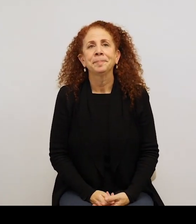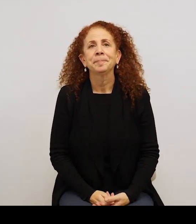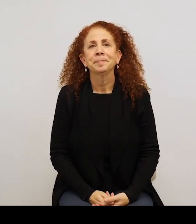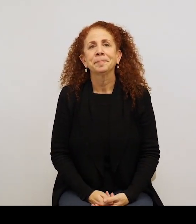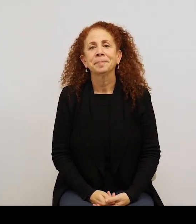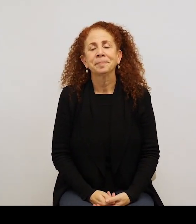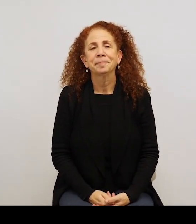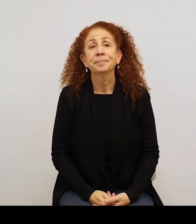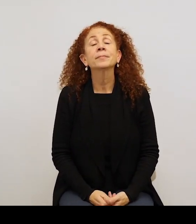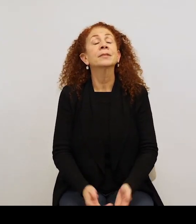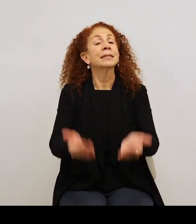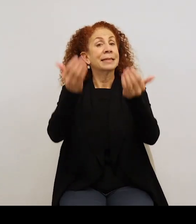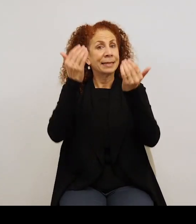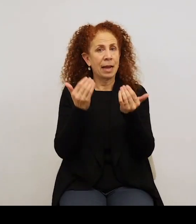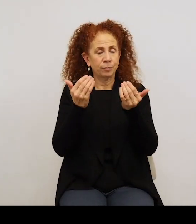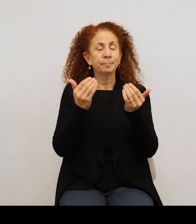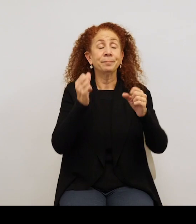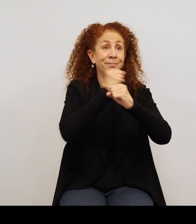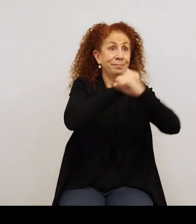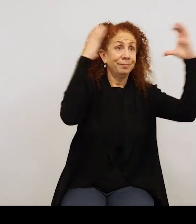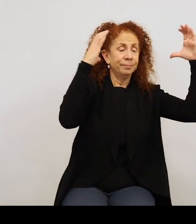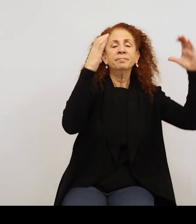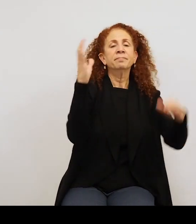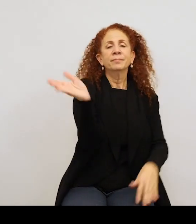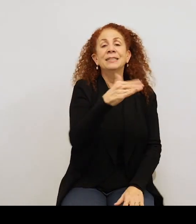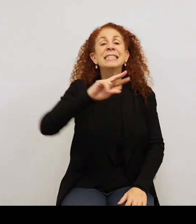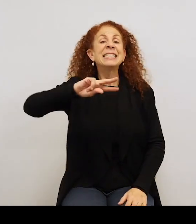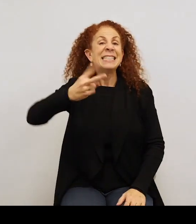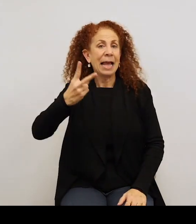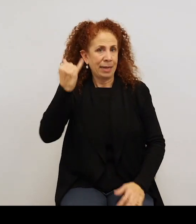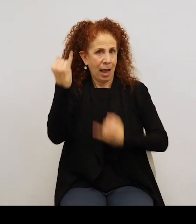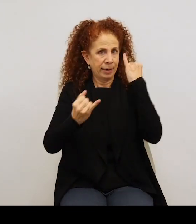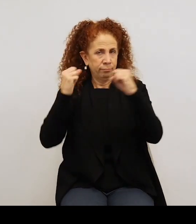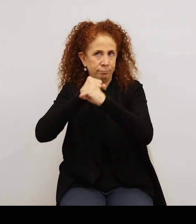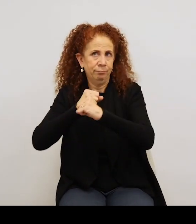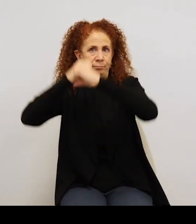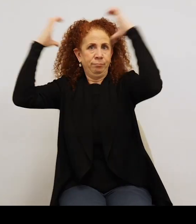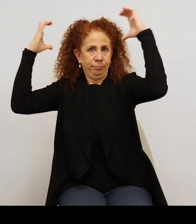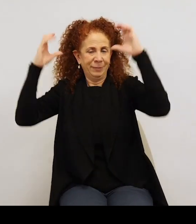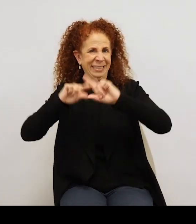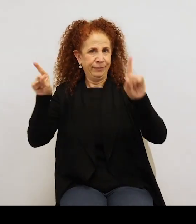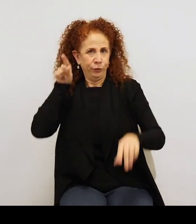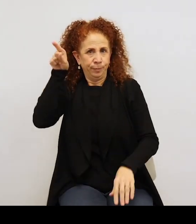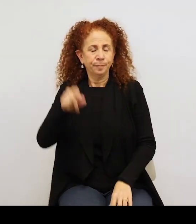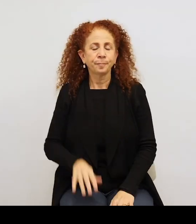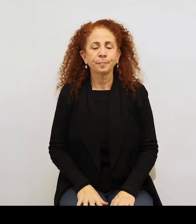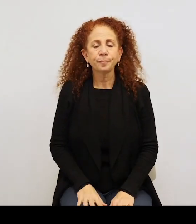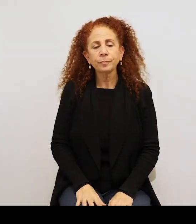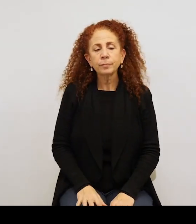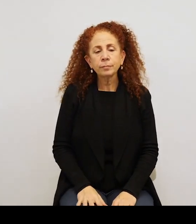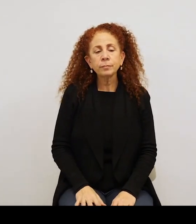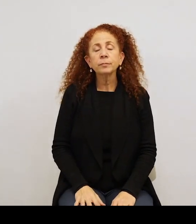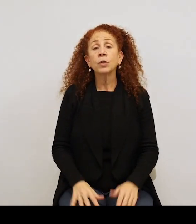So now let's shift to the second scenario. In a very different part of the world,